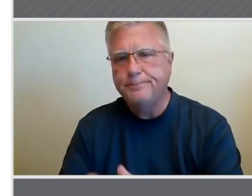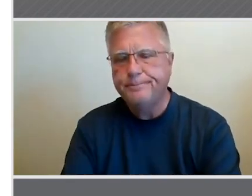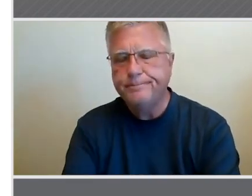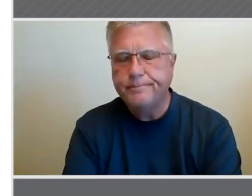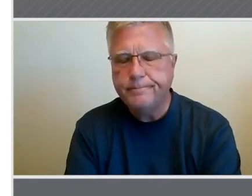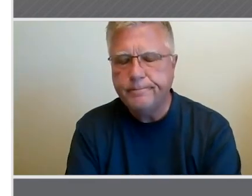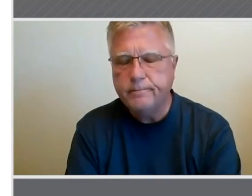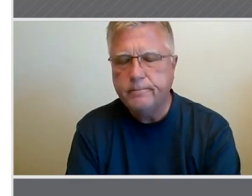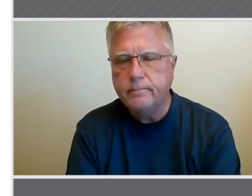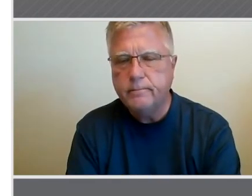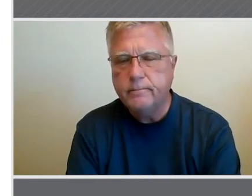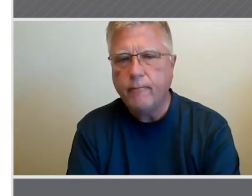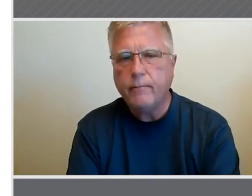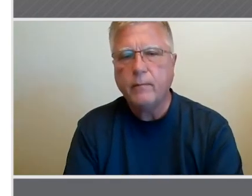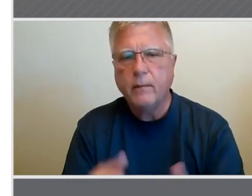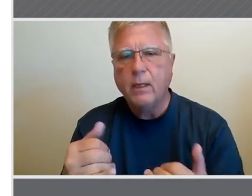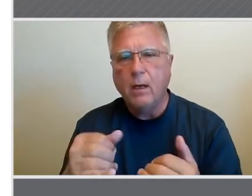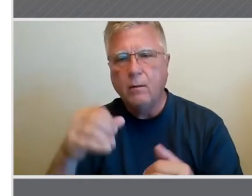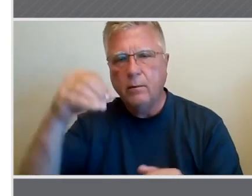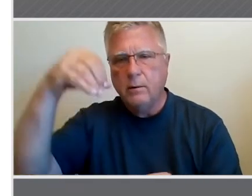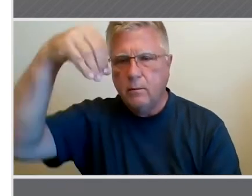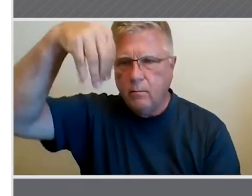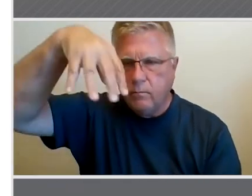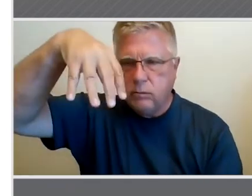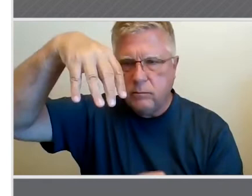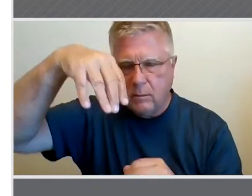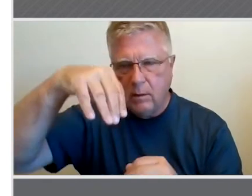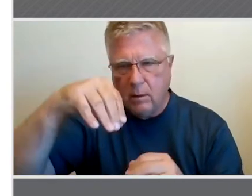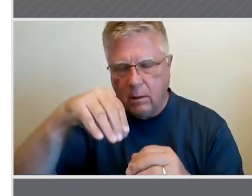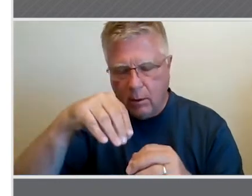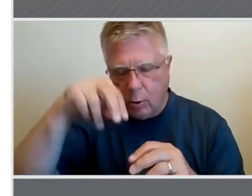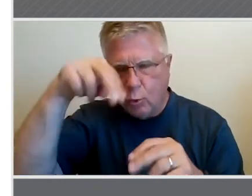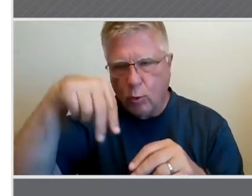With that here's a spatial view of the 30 emergency demolitions that have occurred and